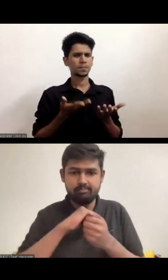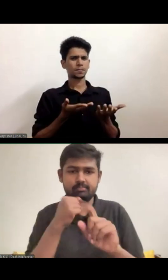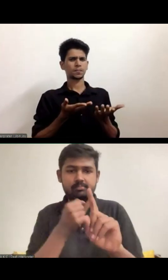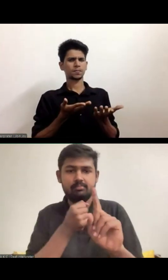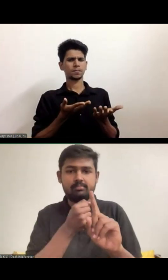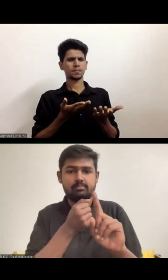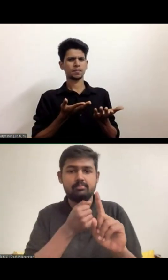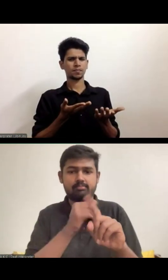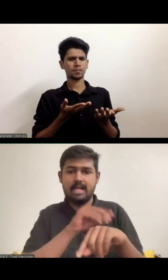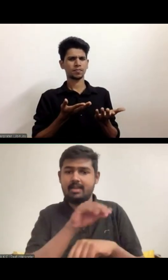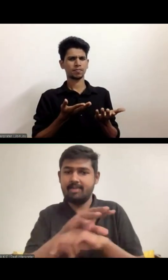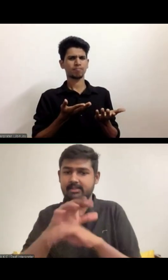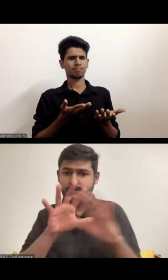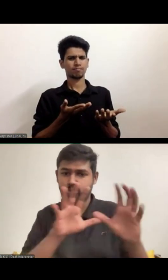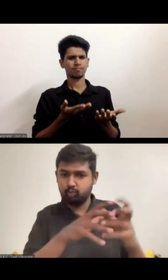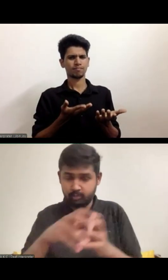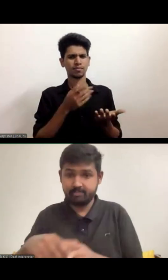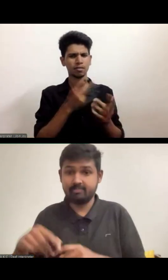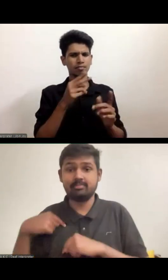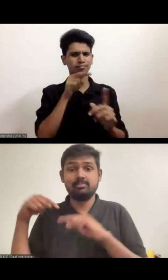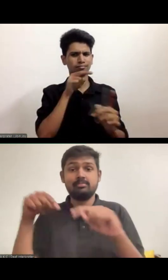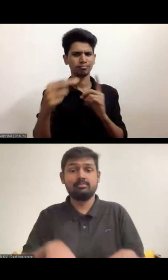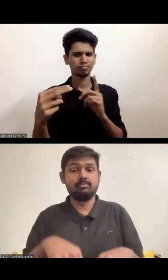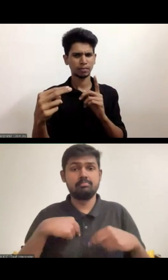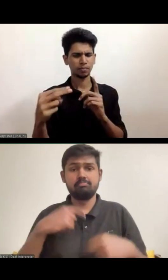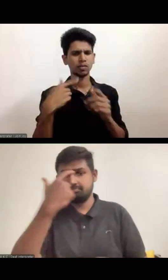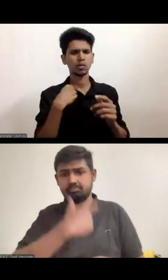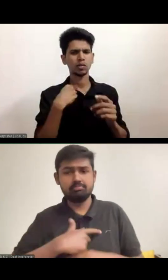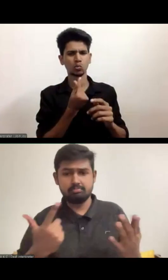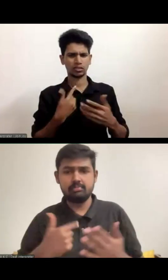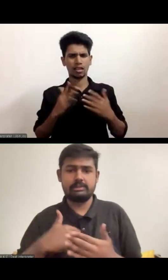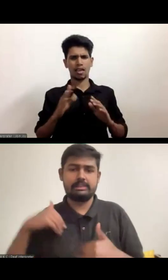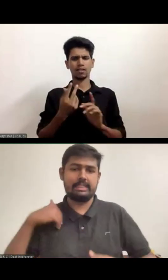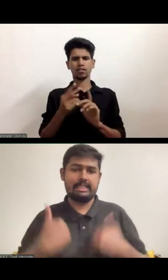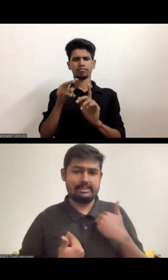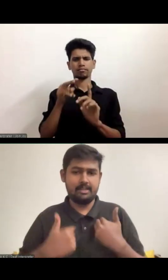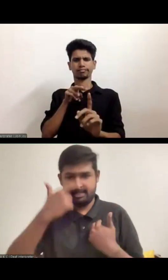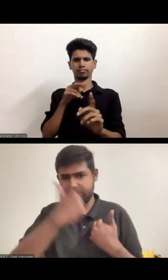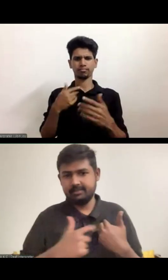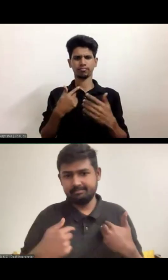In other words, I'm speaking about us and not about them.